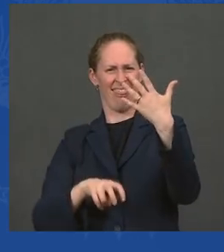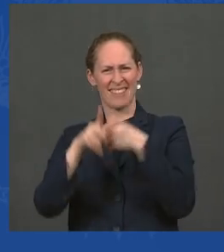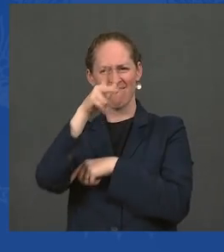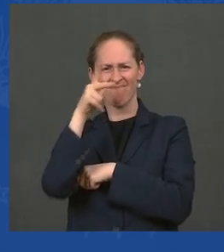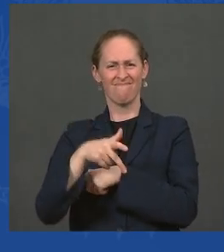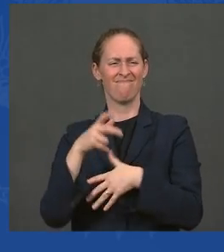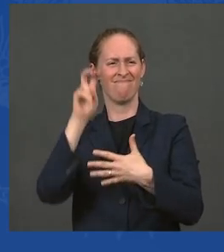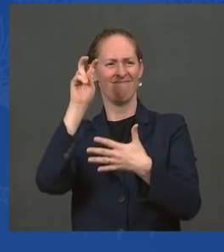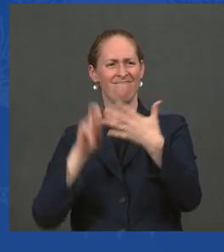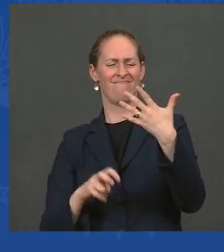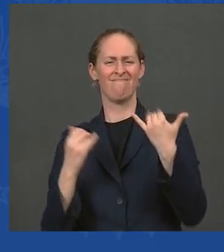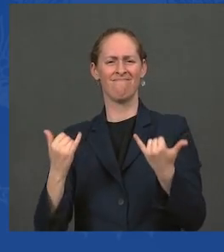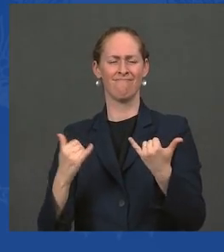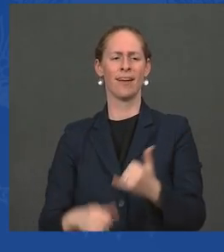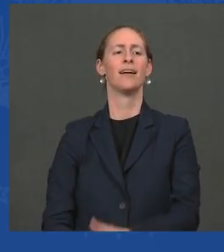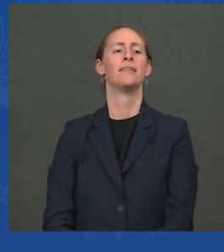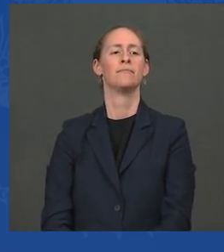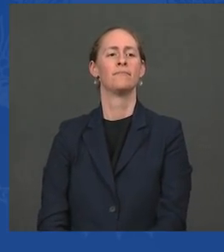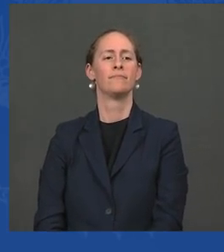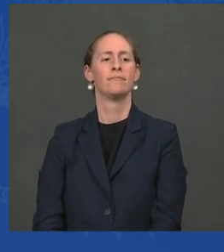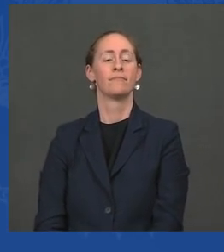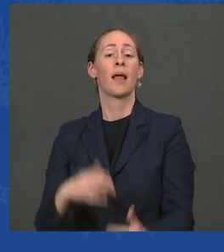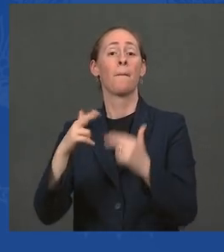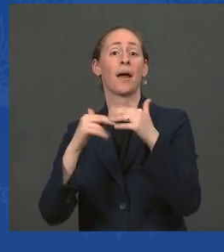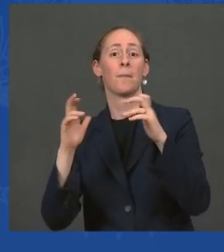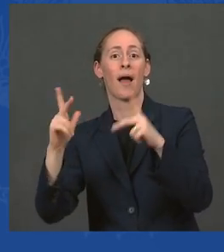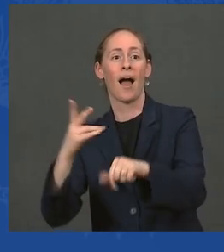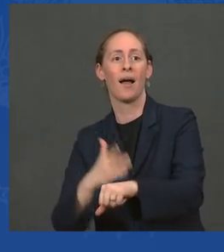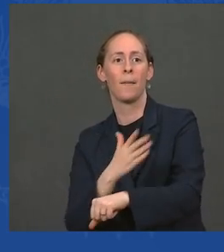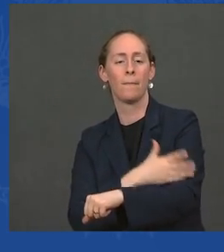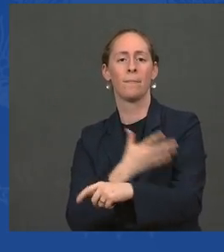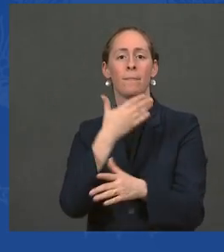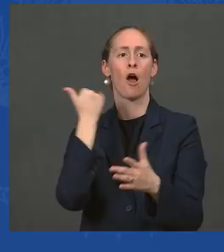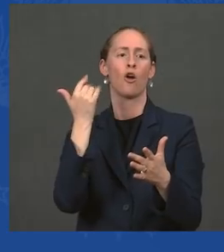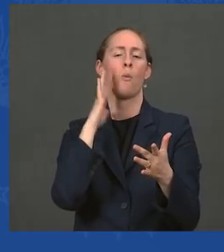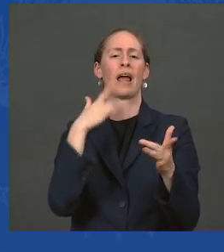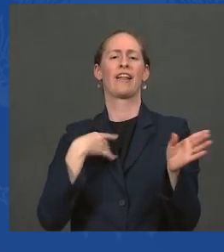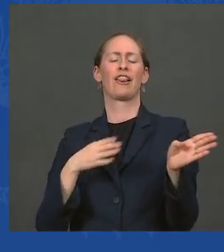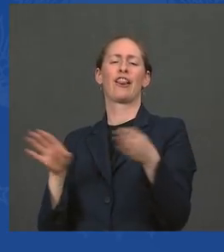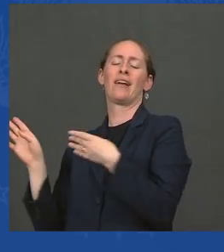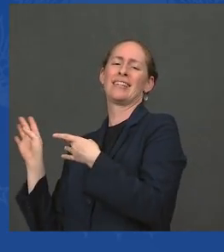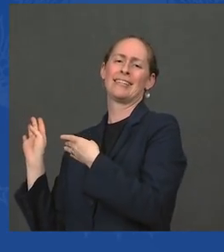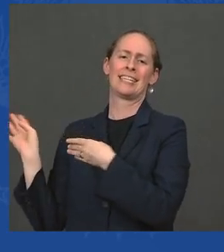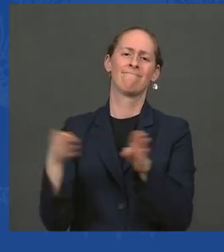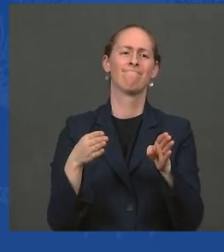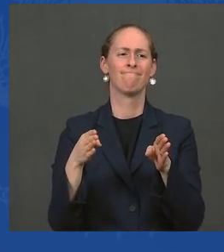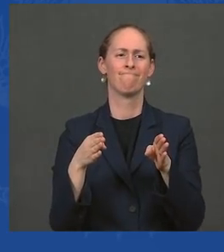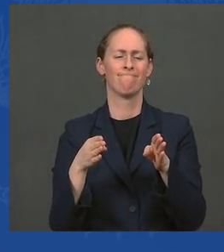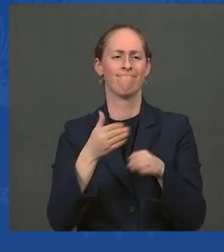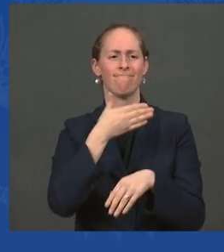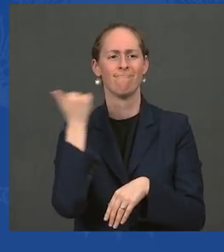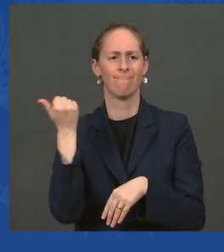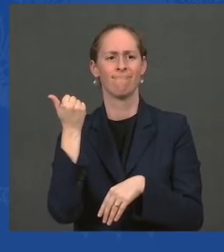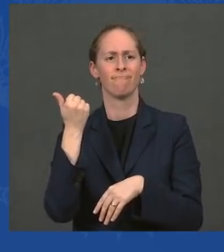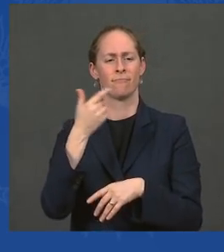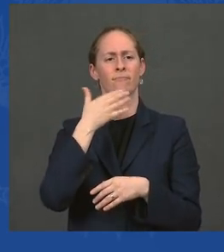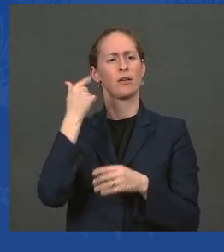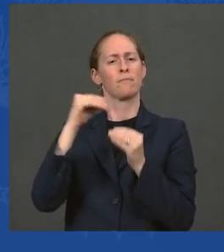The Build Back Better plan gets us back on track. We'll make two years of high-quality preschool available to every child in America.